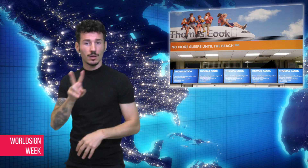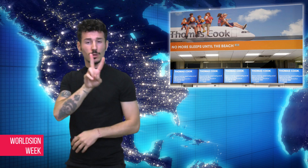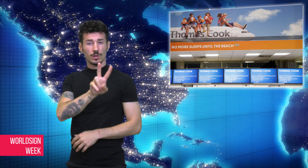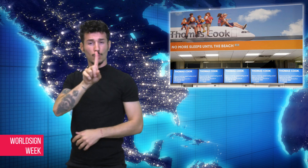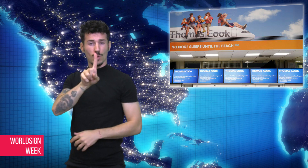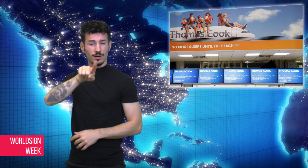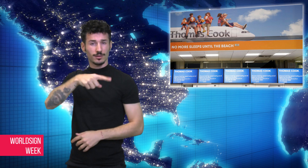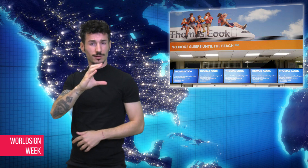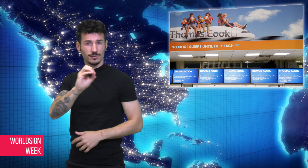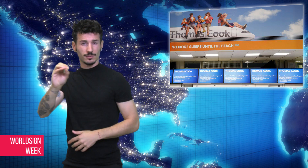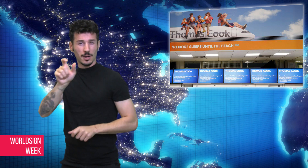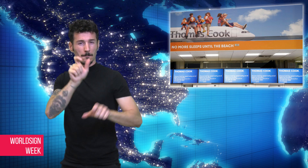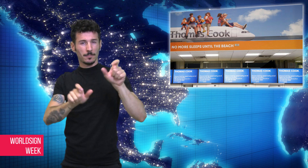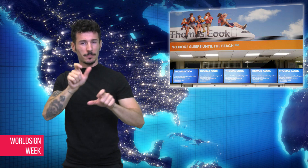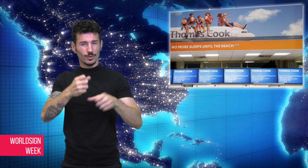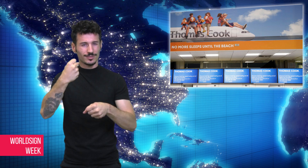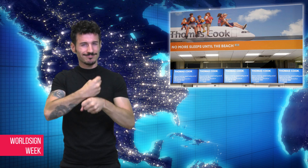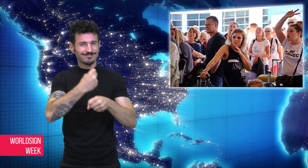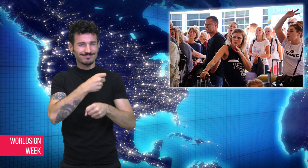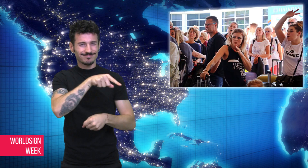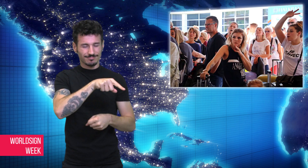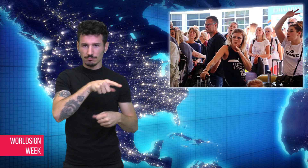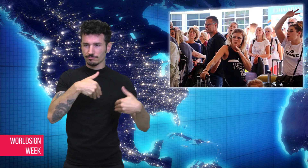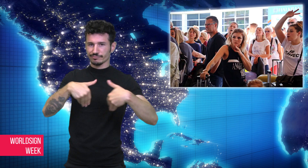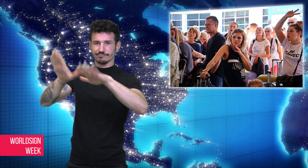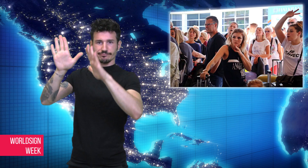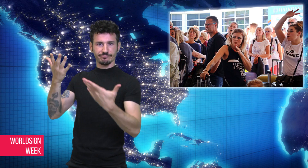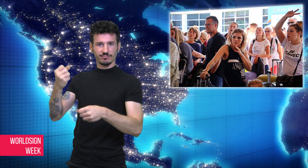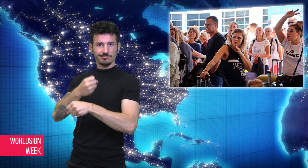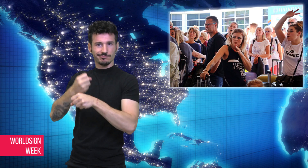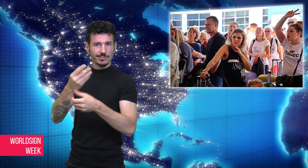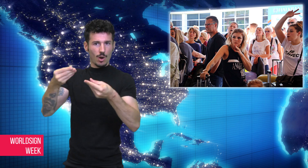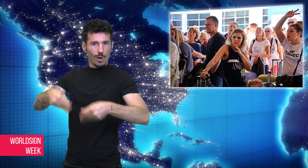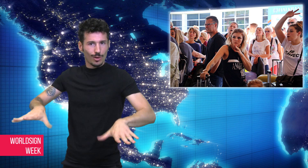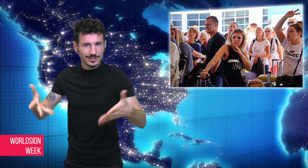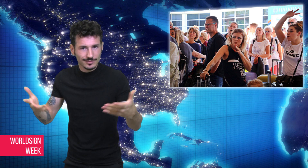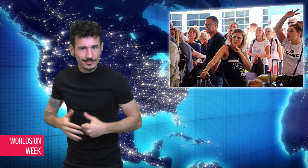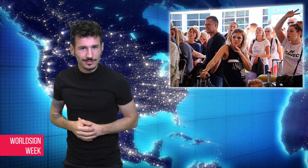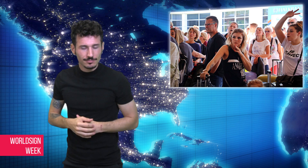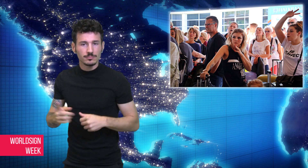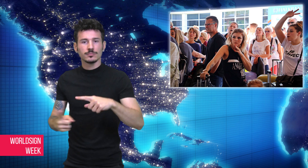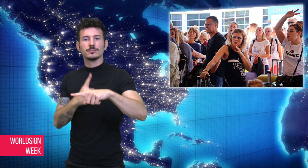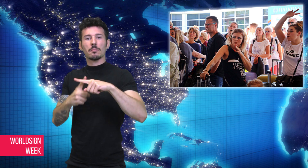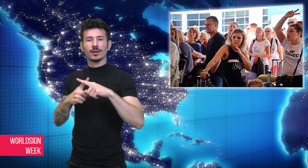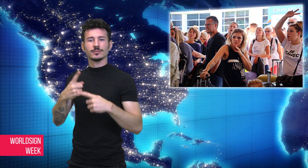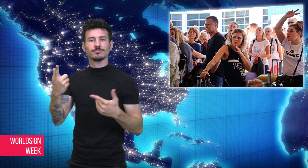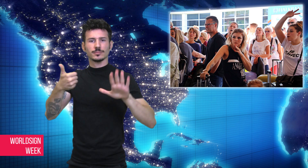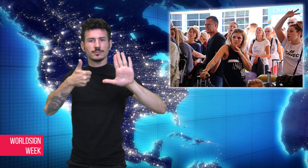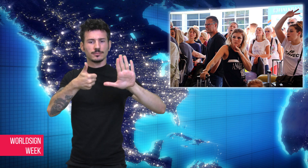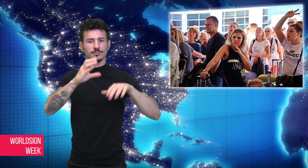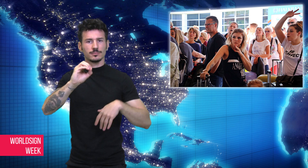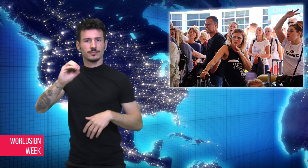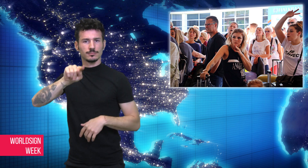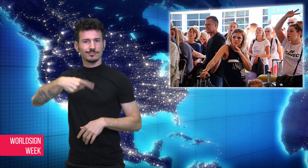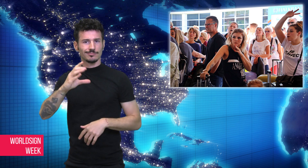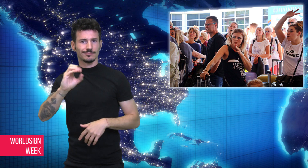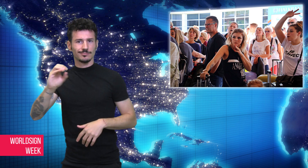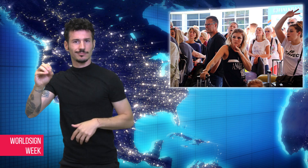travelers and businesses. Its airlines stopped operating and 21,000